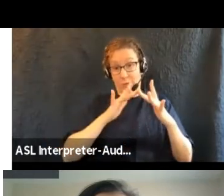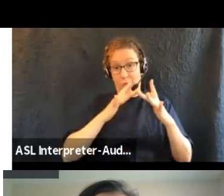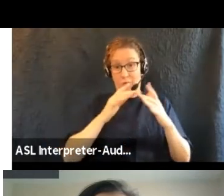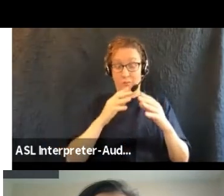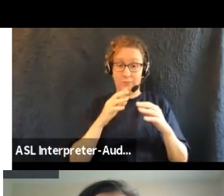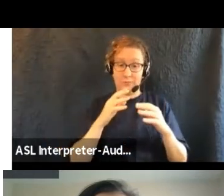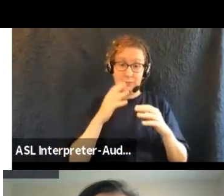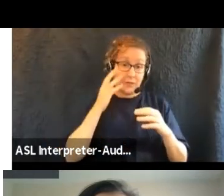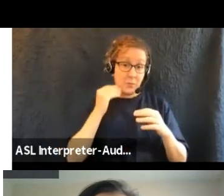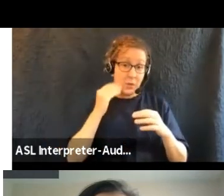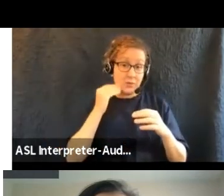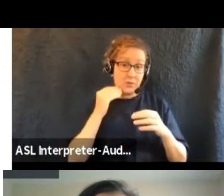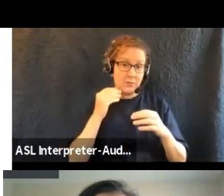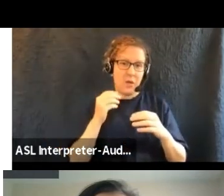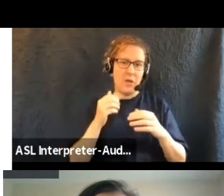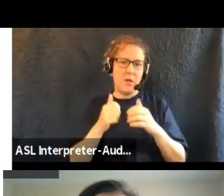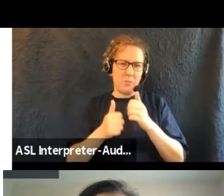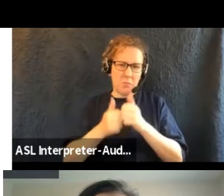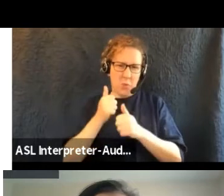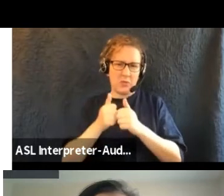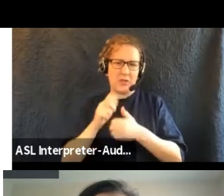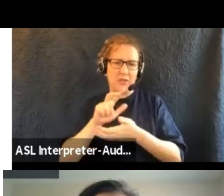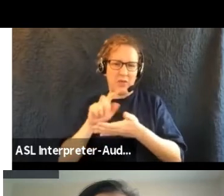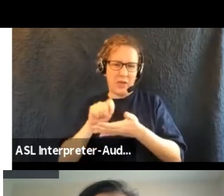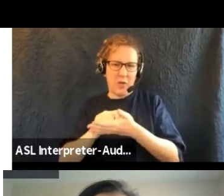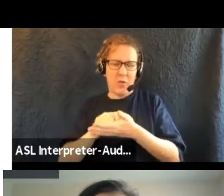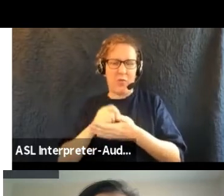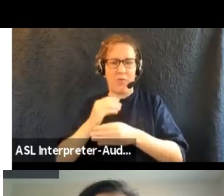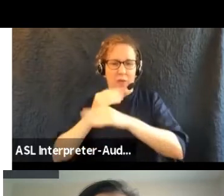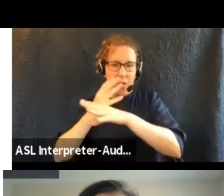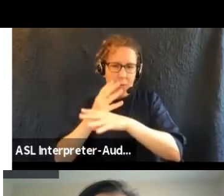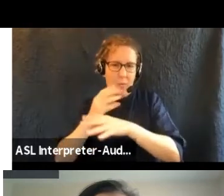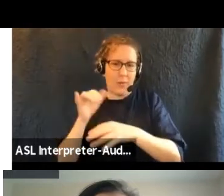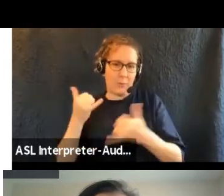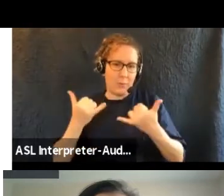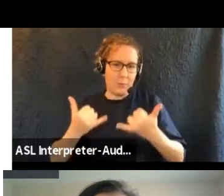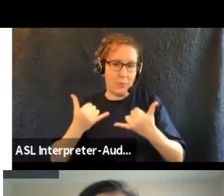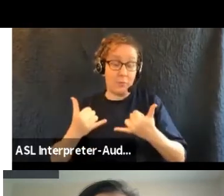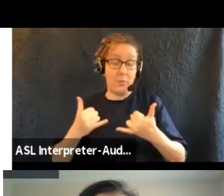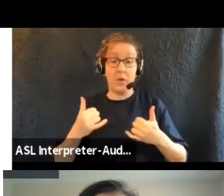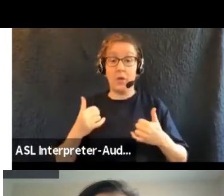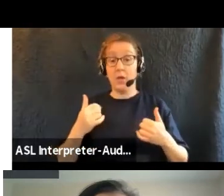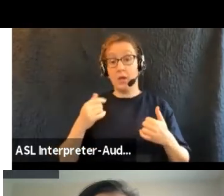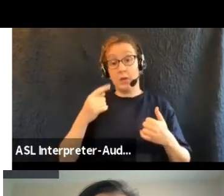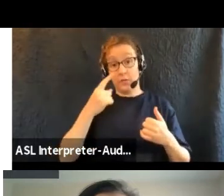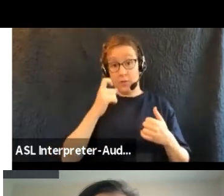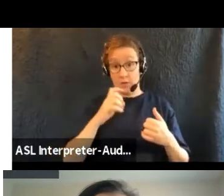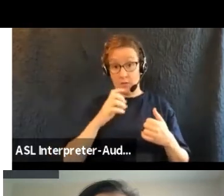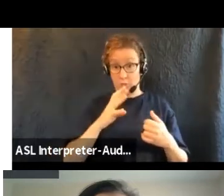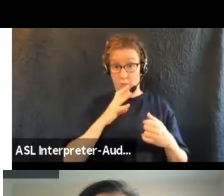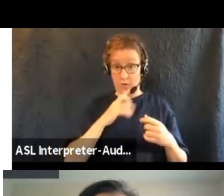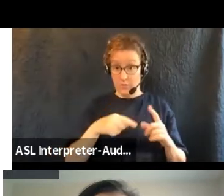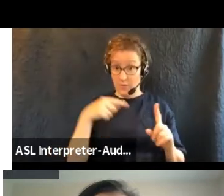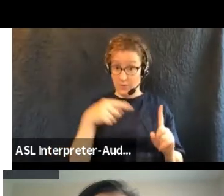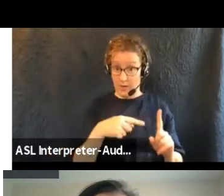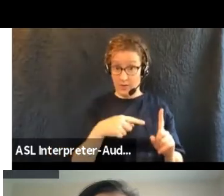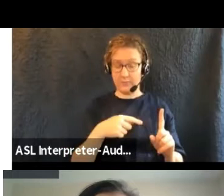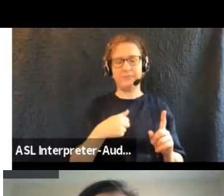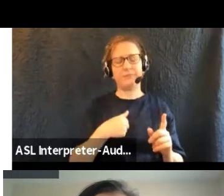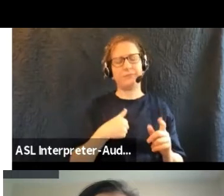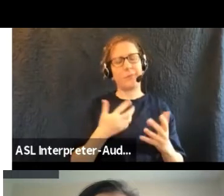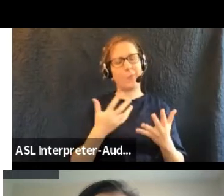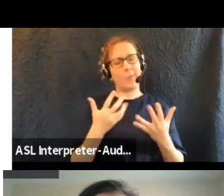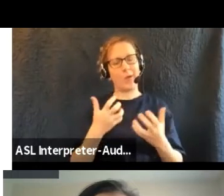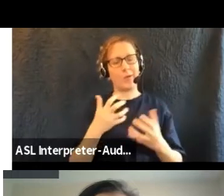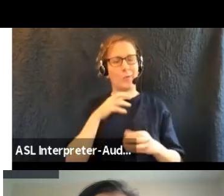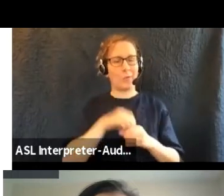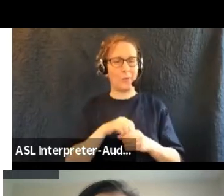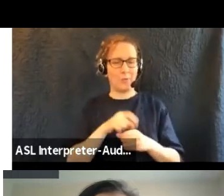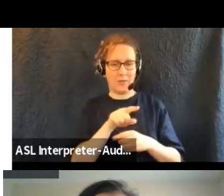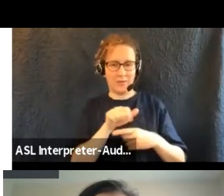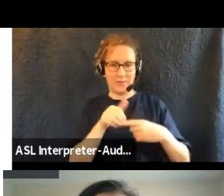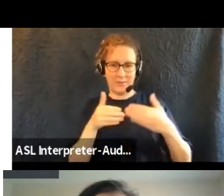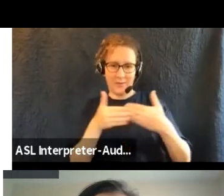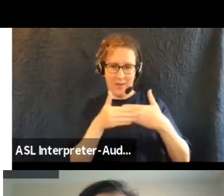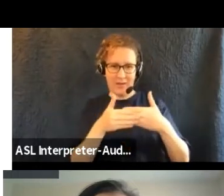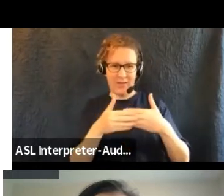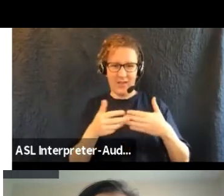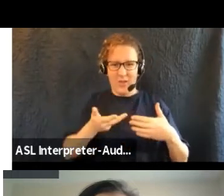is video like what we're doing now, I wanted to include this slide or the three of us wanted to.